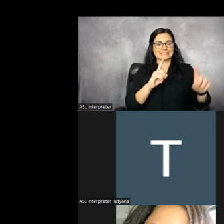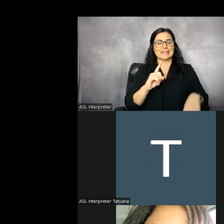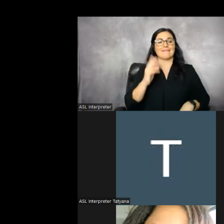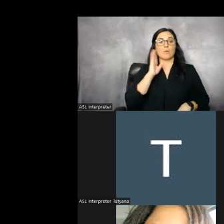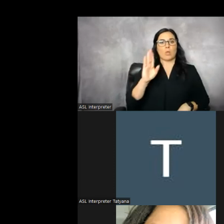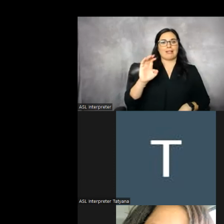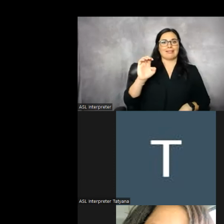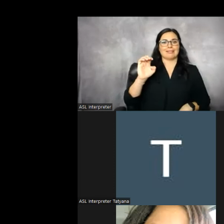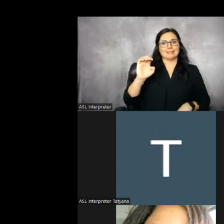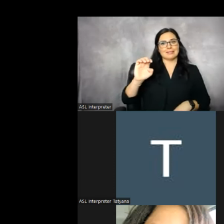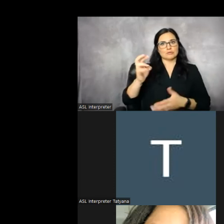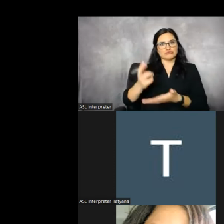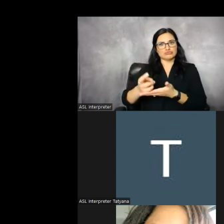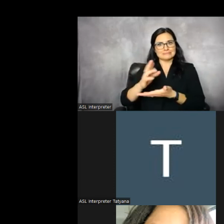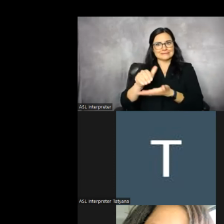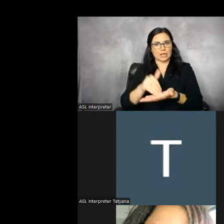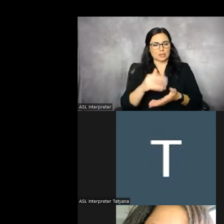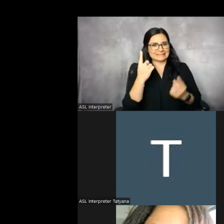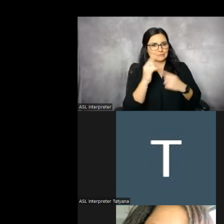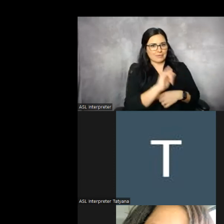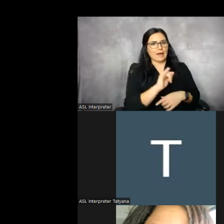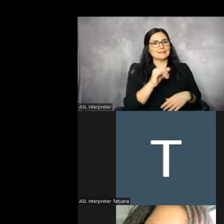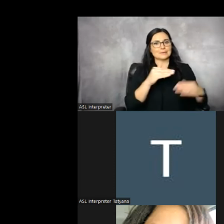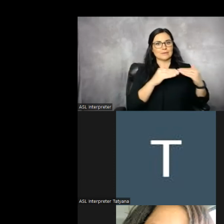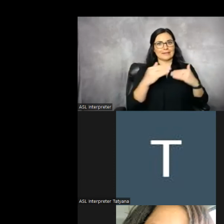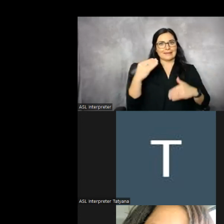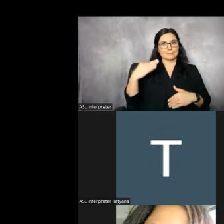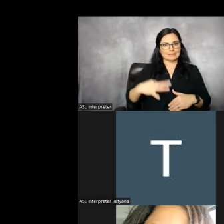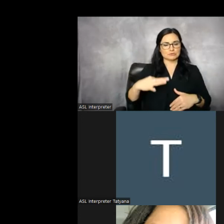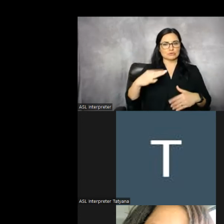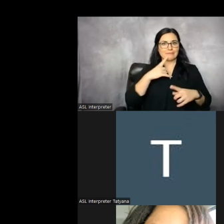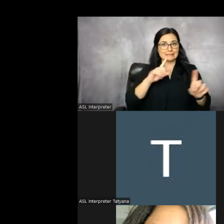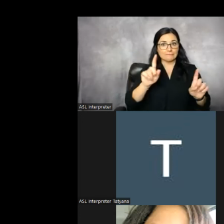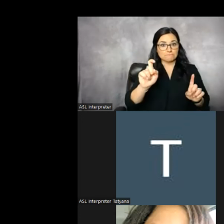So, there's four dimensions here. And this is literally what the courts